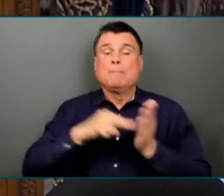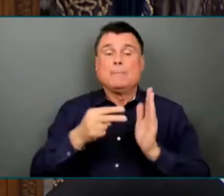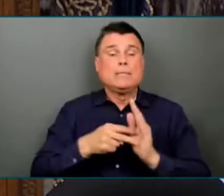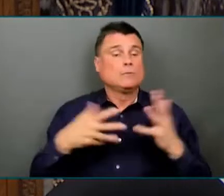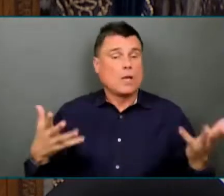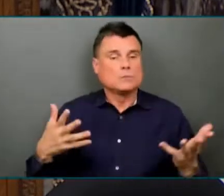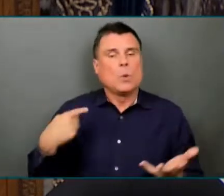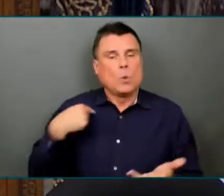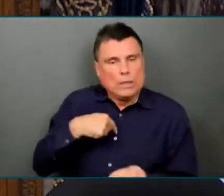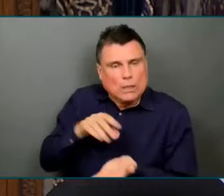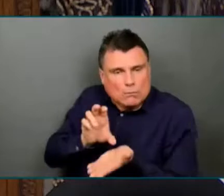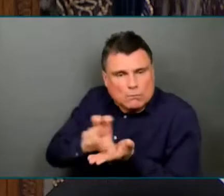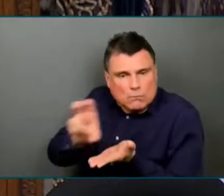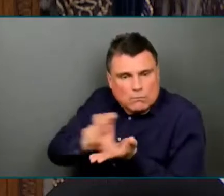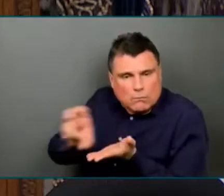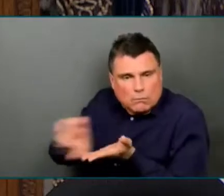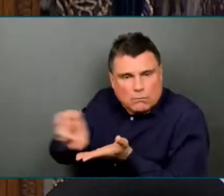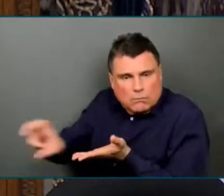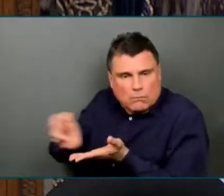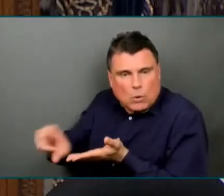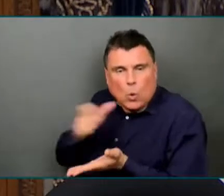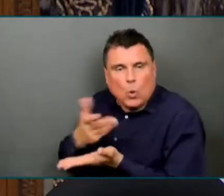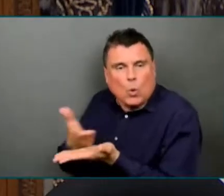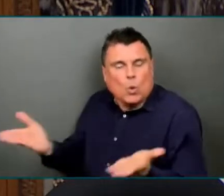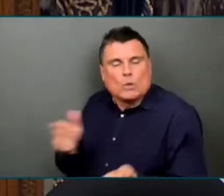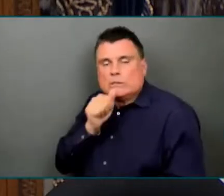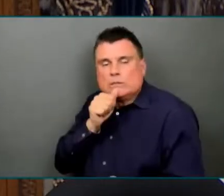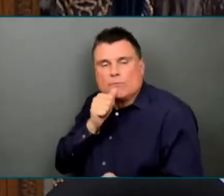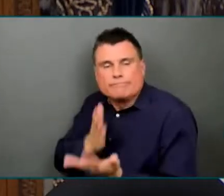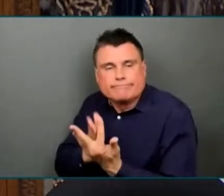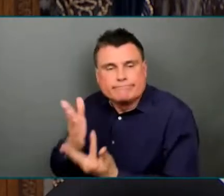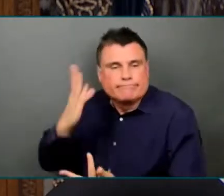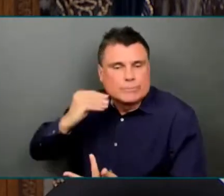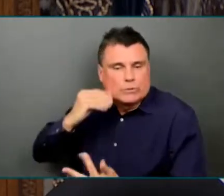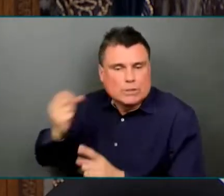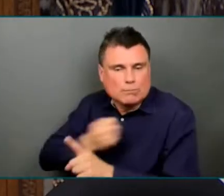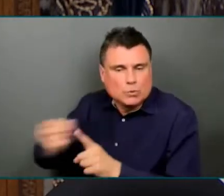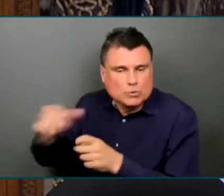In 2018, the Premier and Minister of Health announced that former residents of Woodlands who